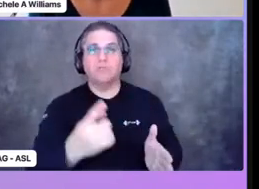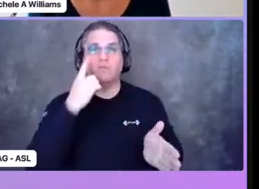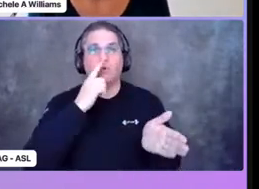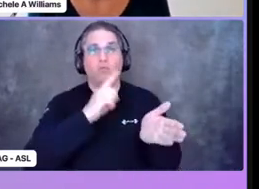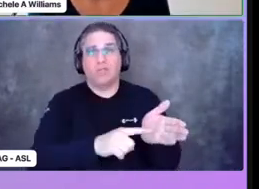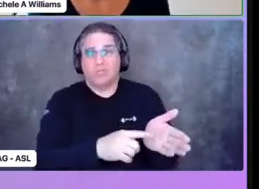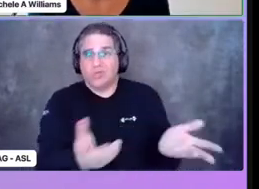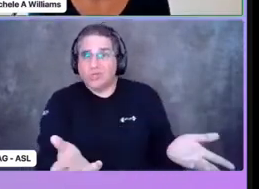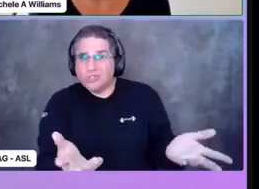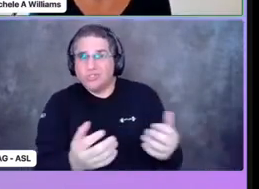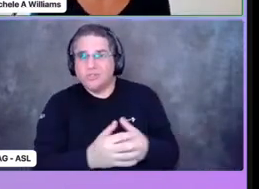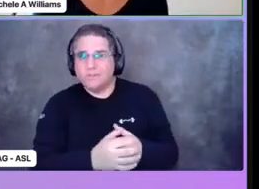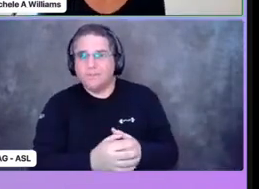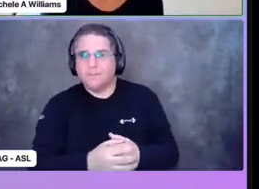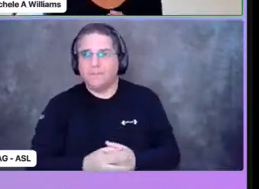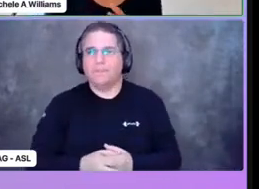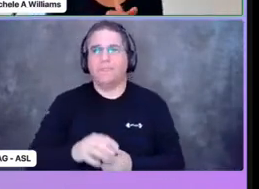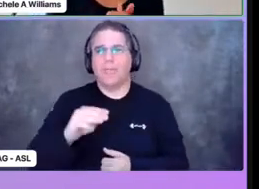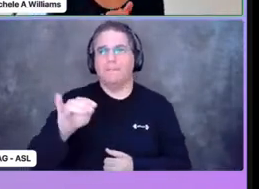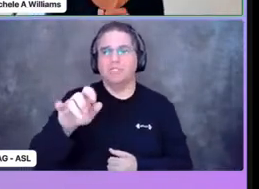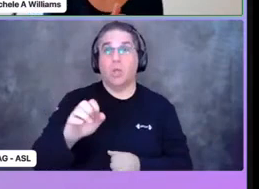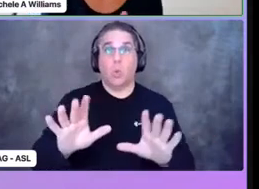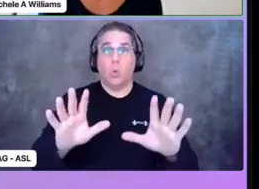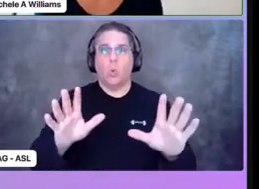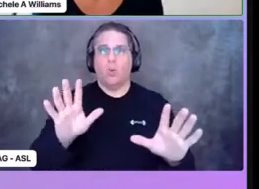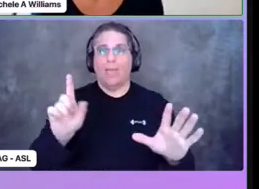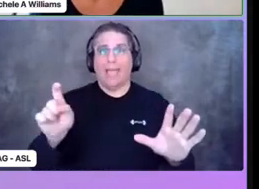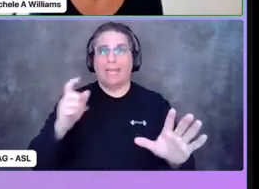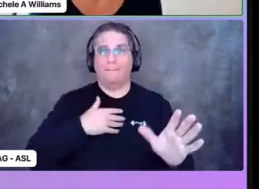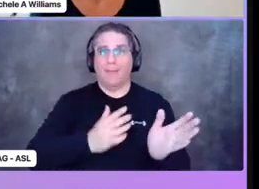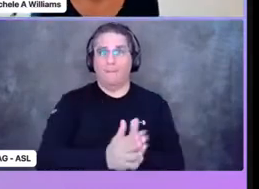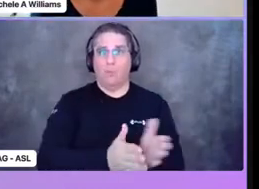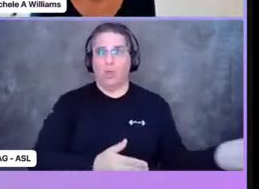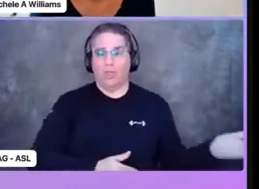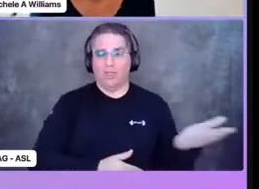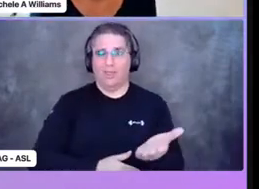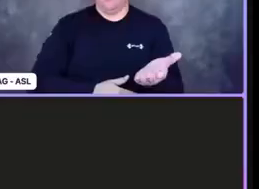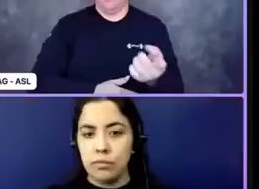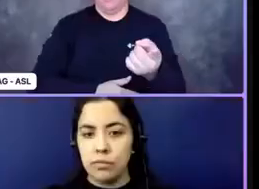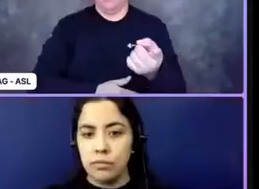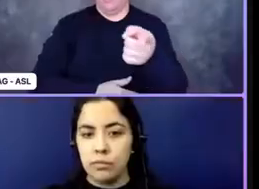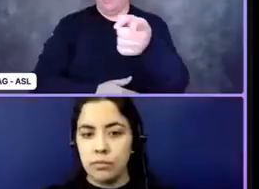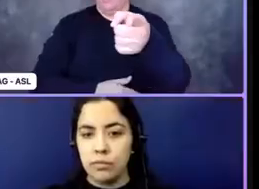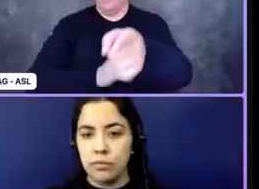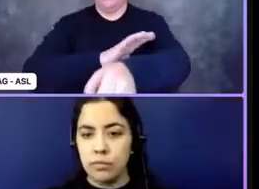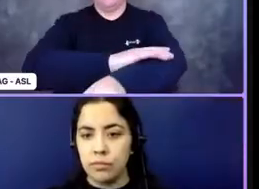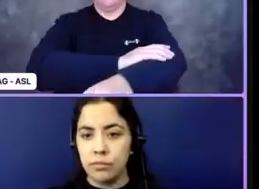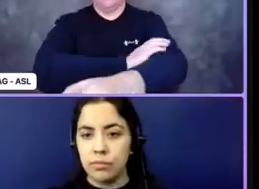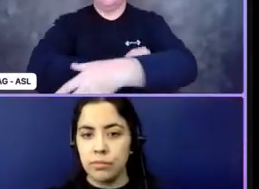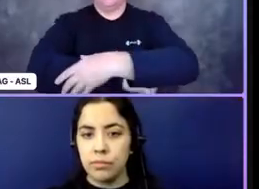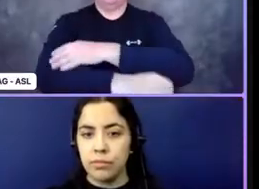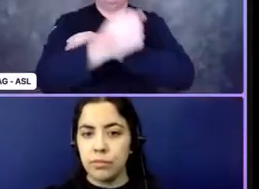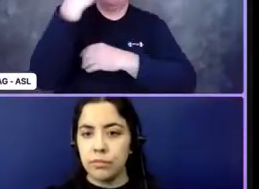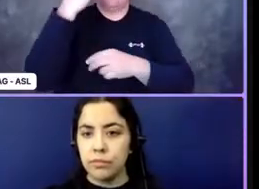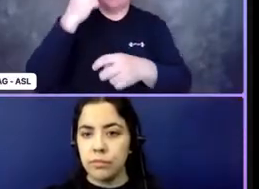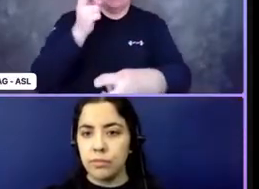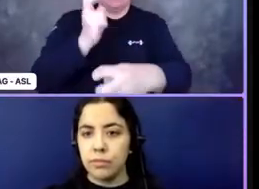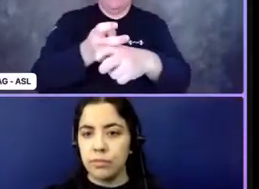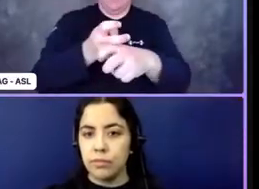asked, any guidance for where and how to recruit participants for research purposes. [Michele A